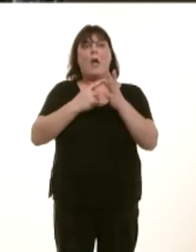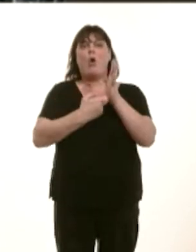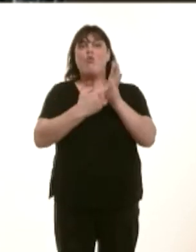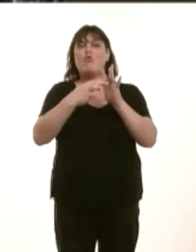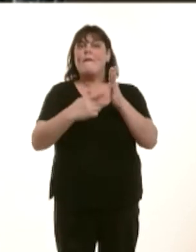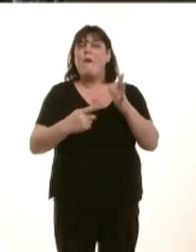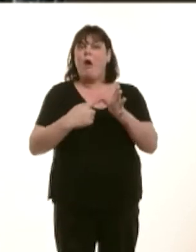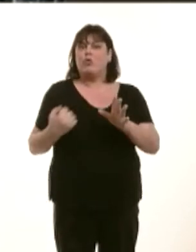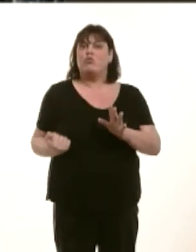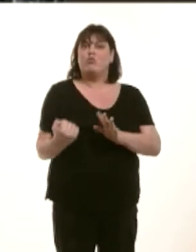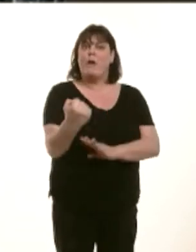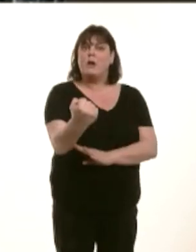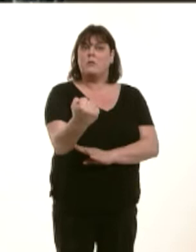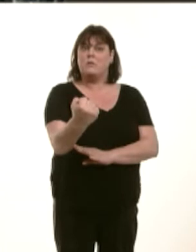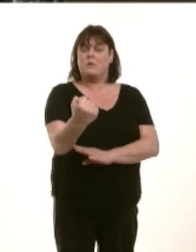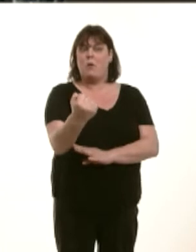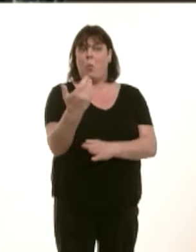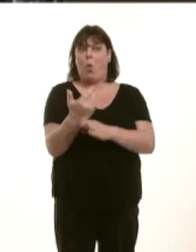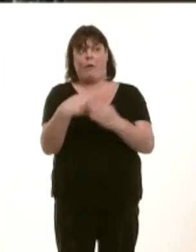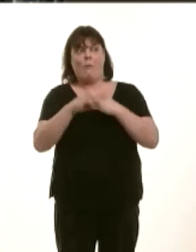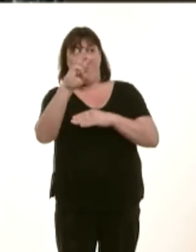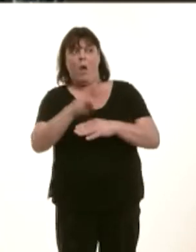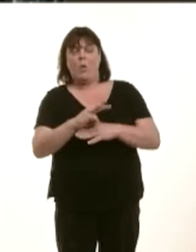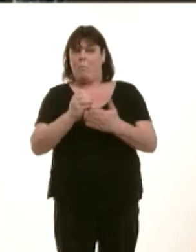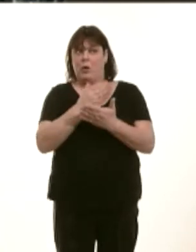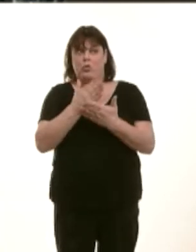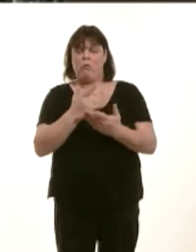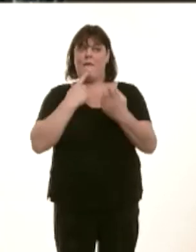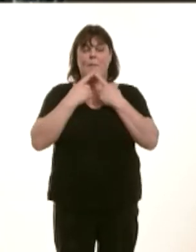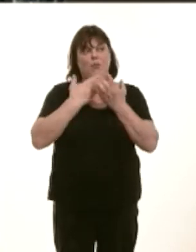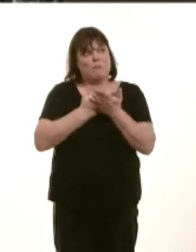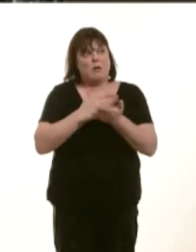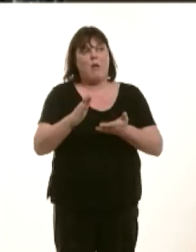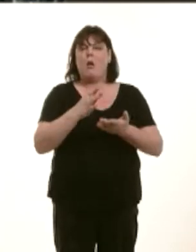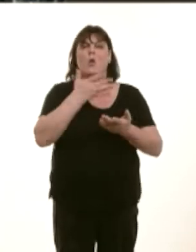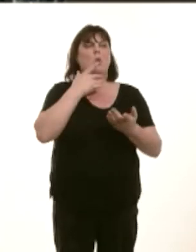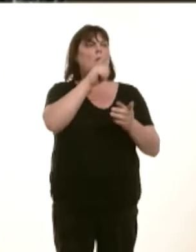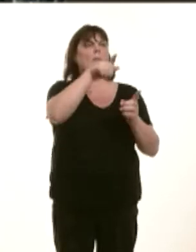the stations, to convey that information as clearly as possible. Nobody wants to see passengers